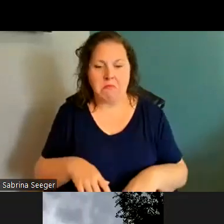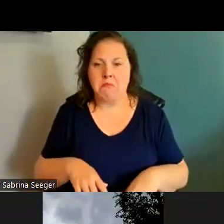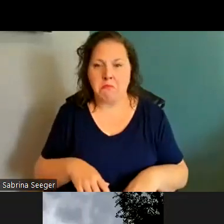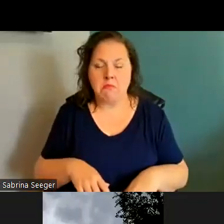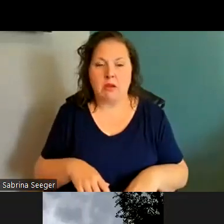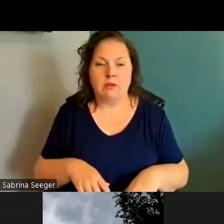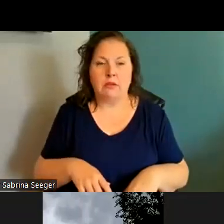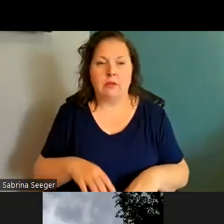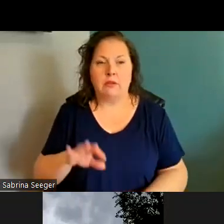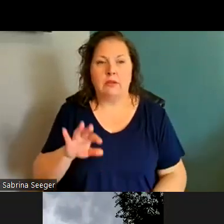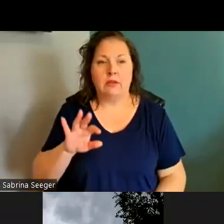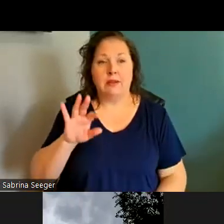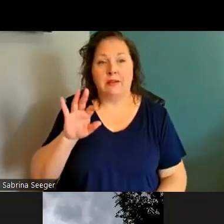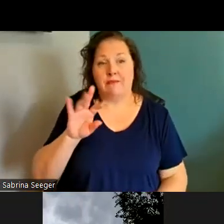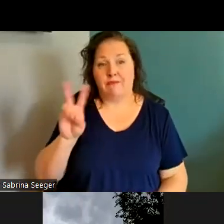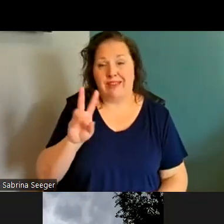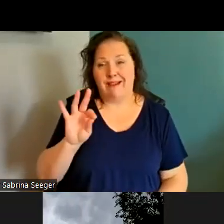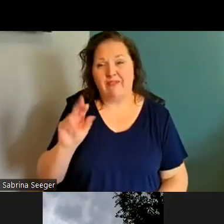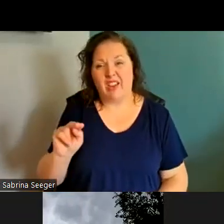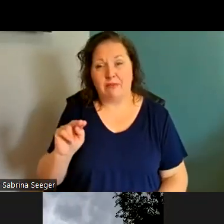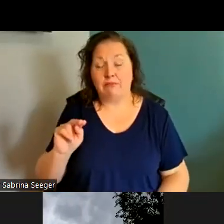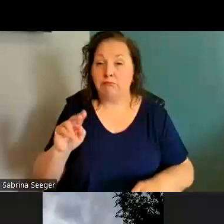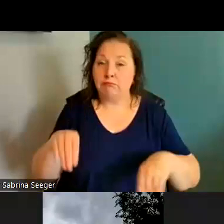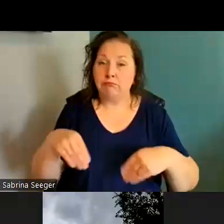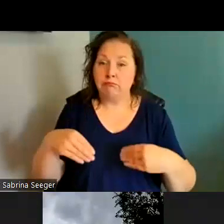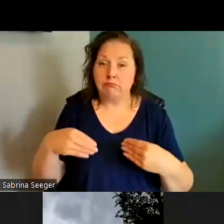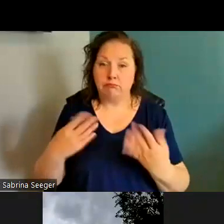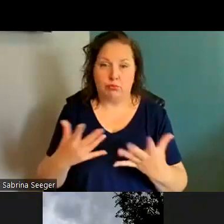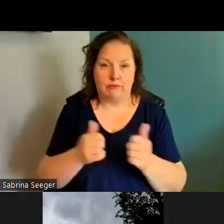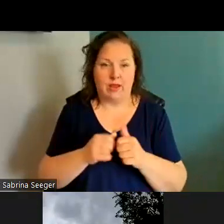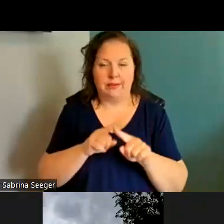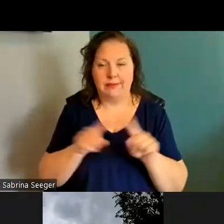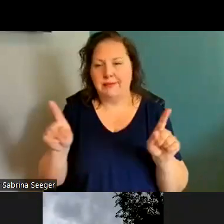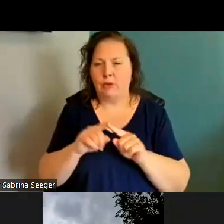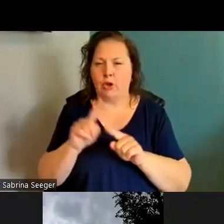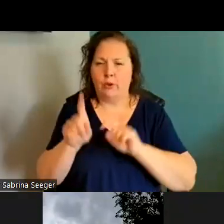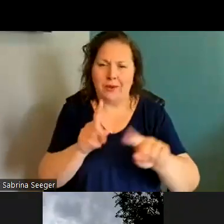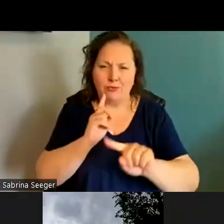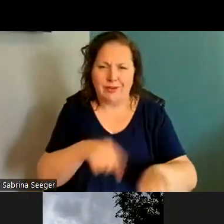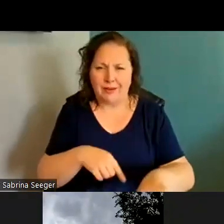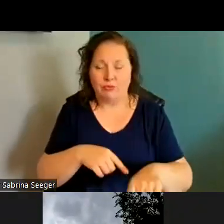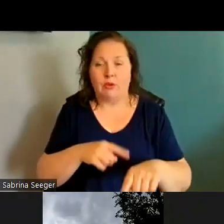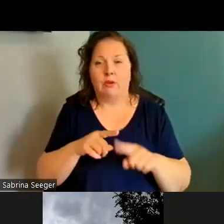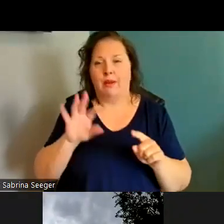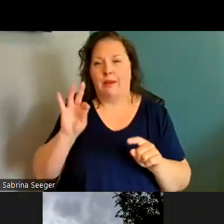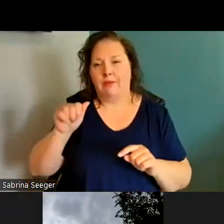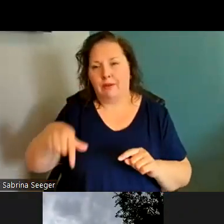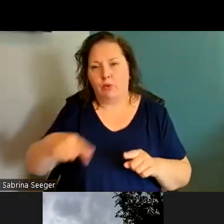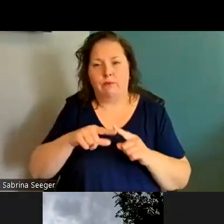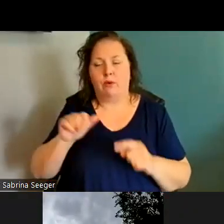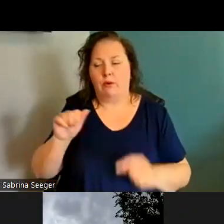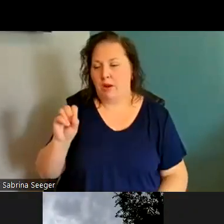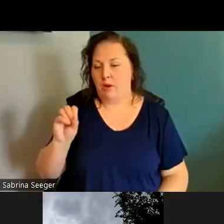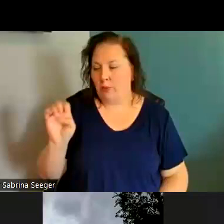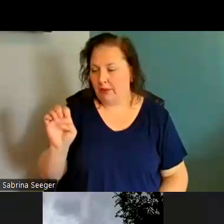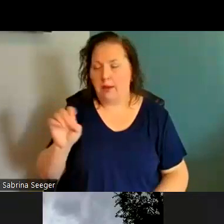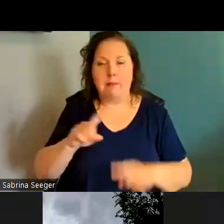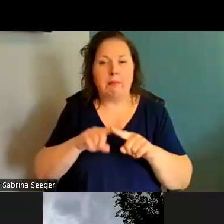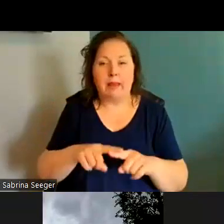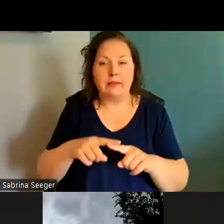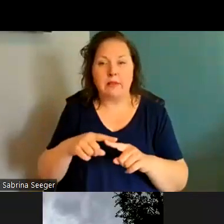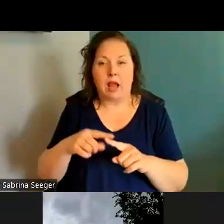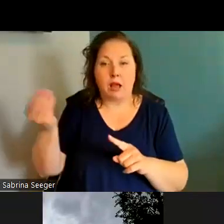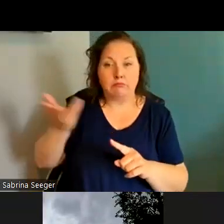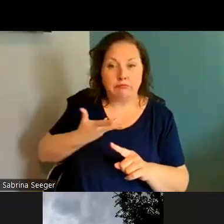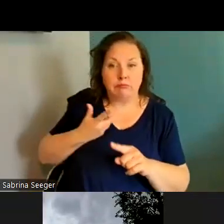VFN has prepared a number of FAQs for the AOE based on what we have heard from families. I